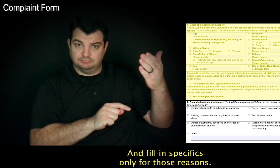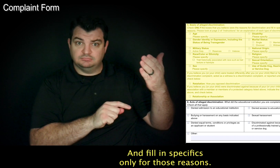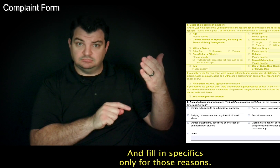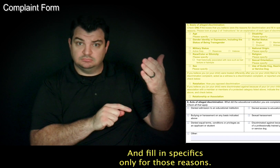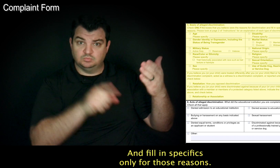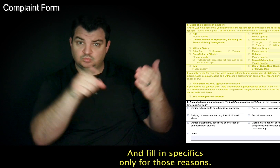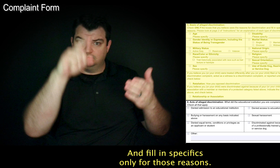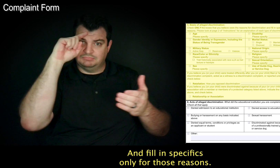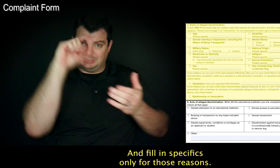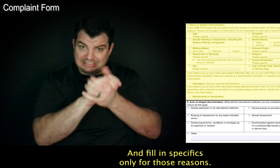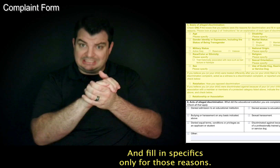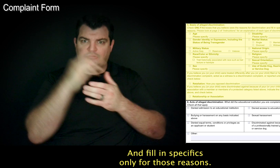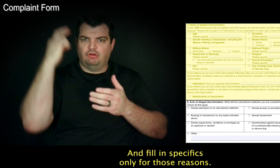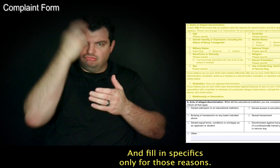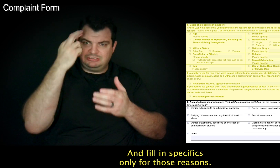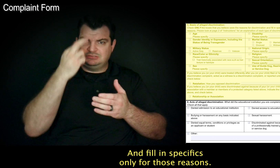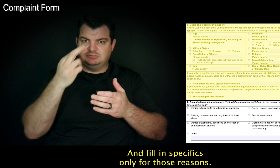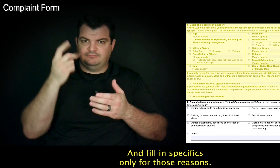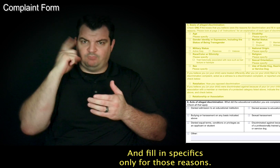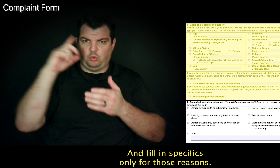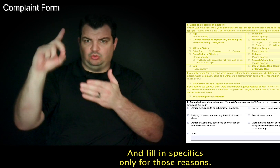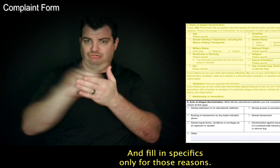And fill in specifics only for those reasons.